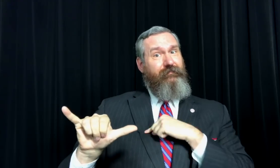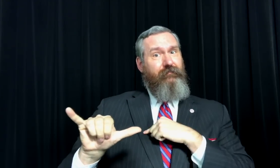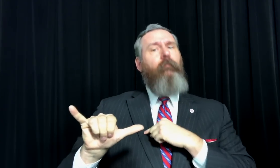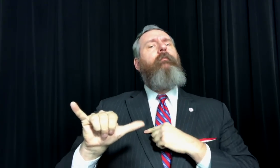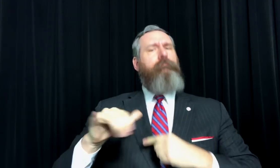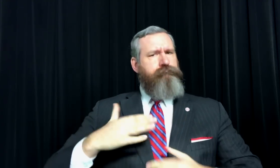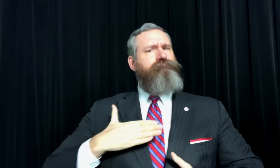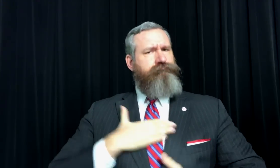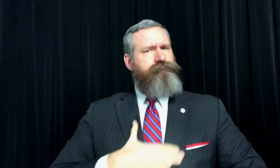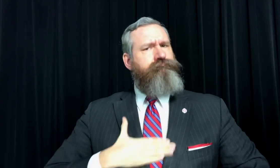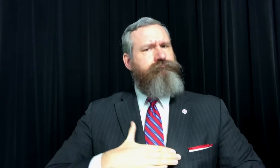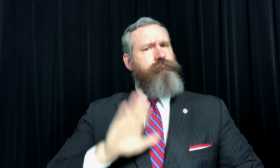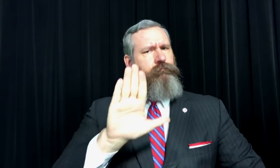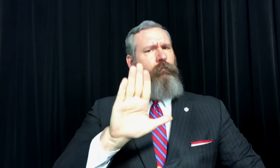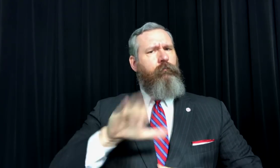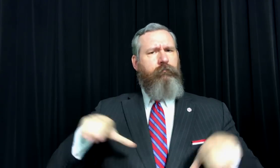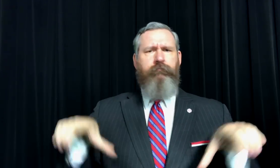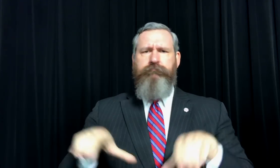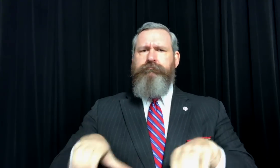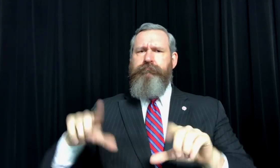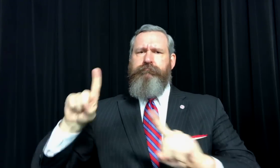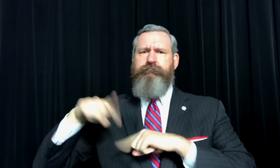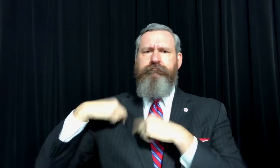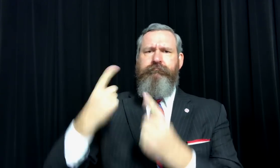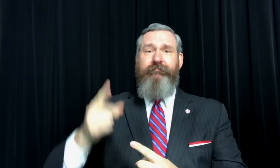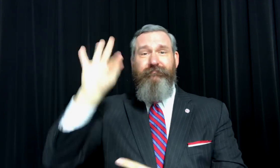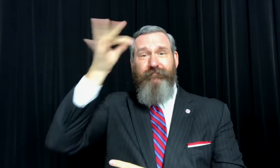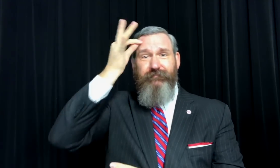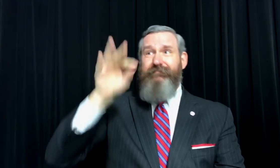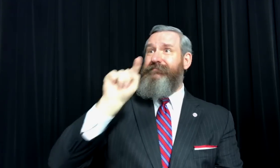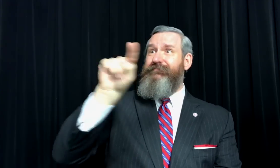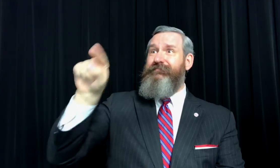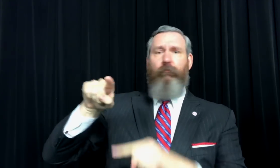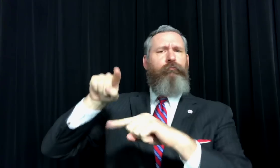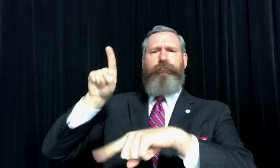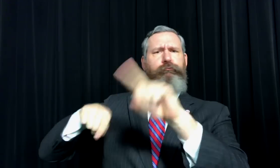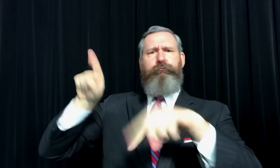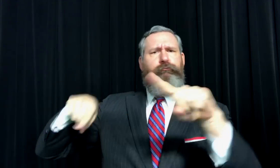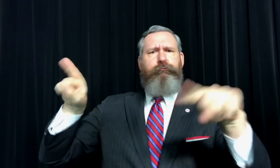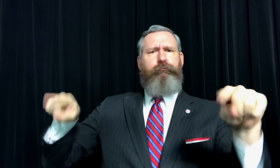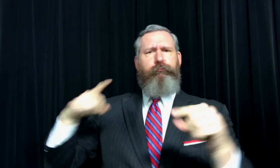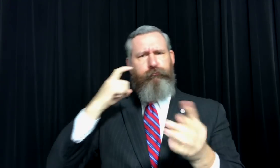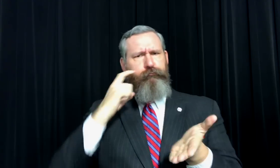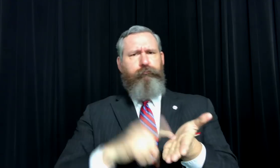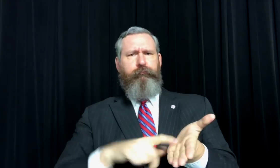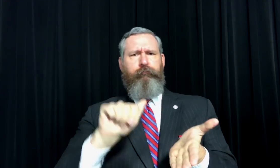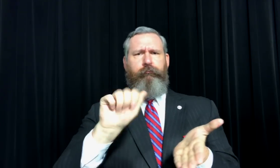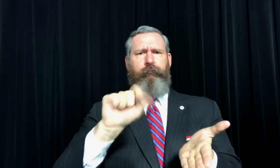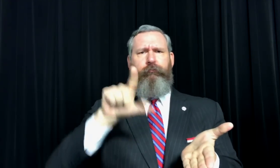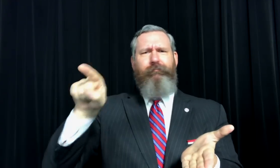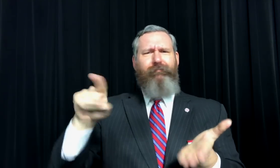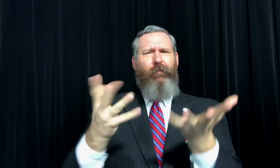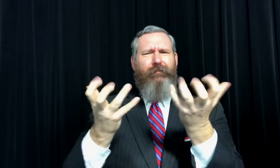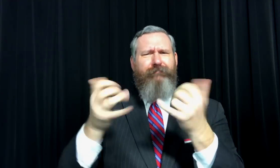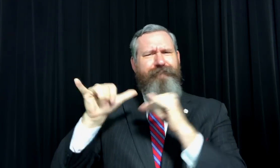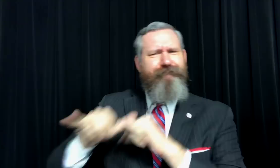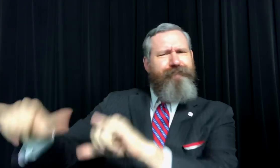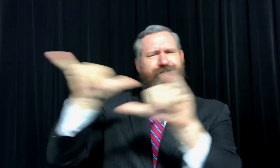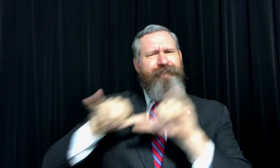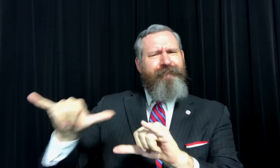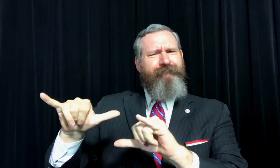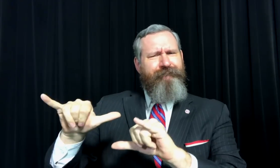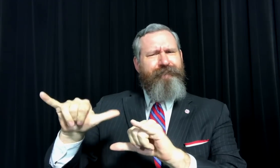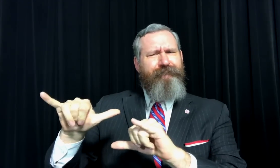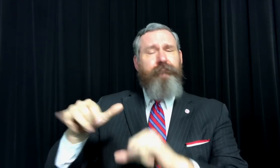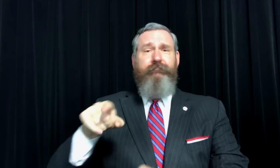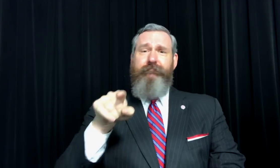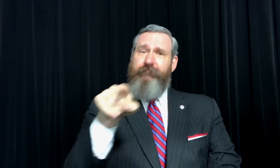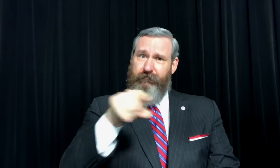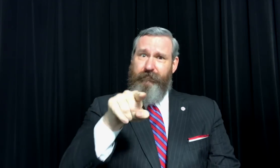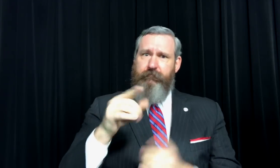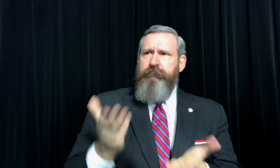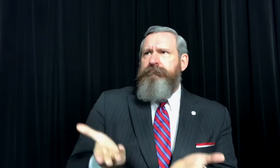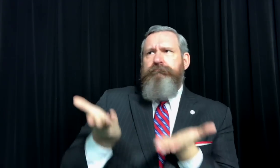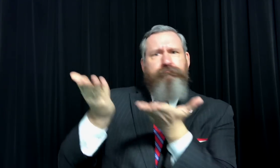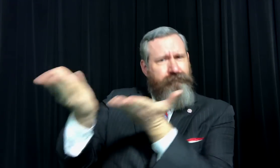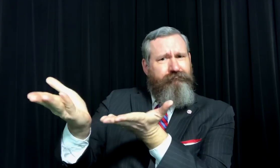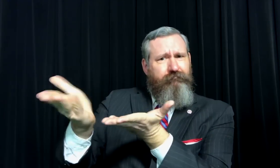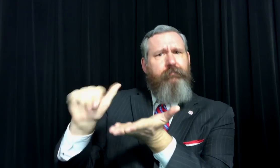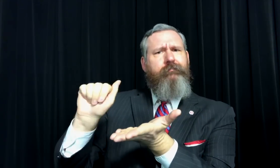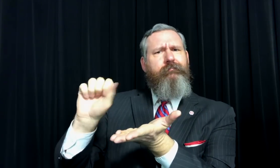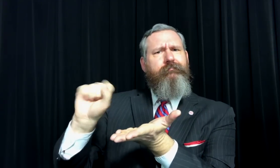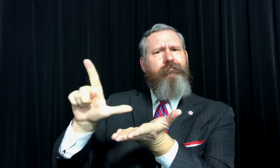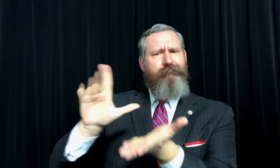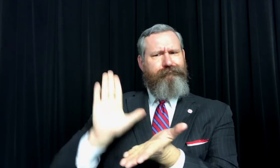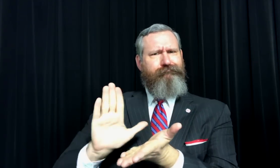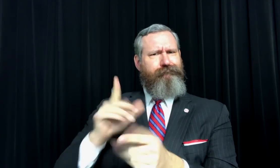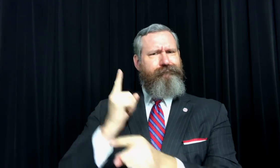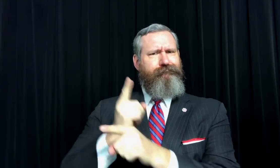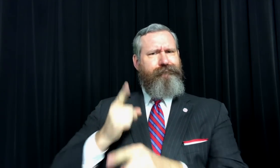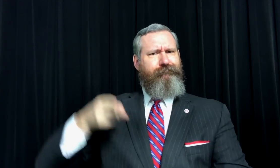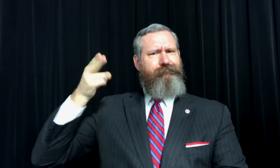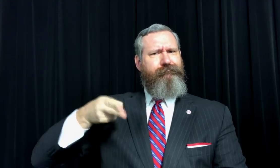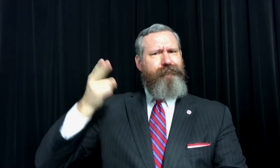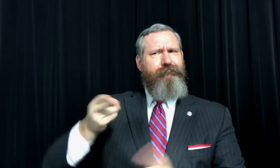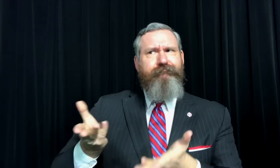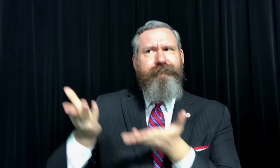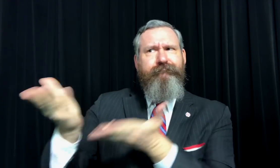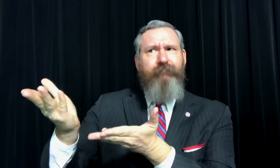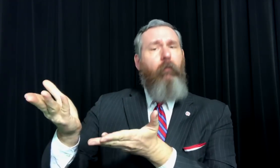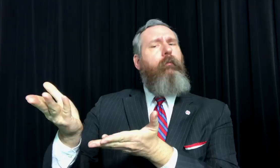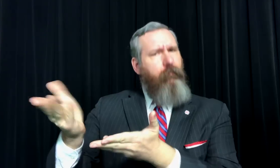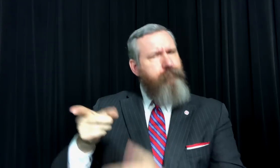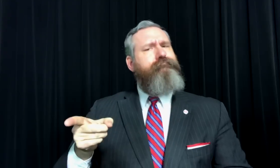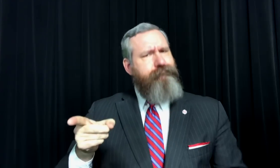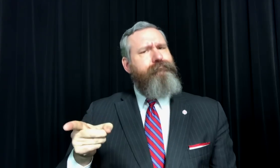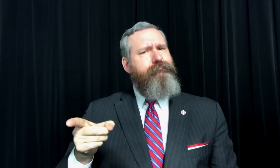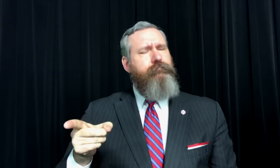We appreciate ASHA’s efforts to correct discrepancies among federal agencies and provide an accurate history on ASL.